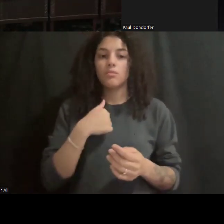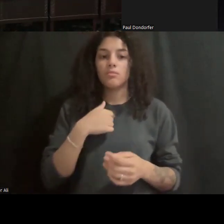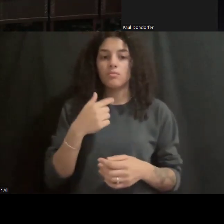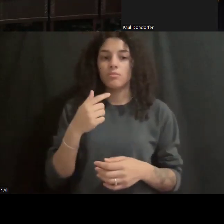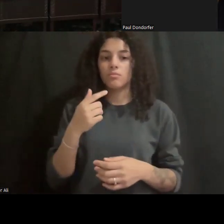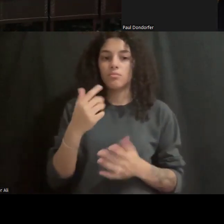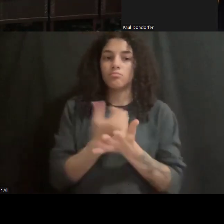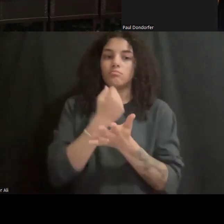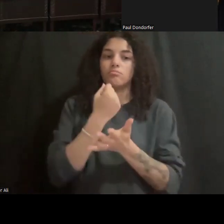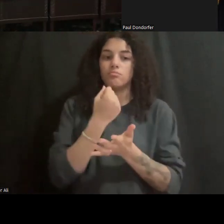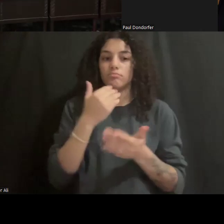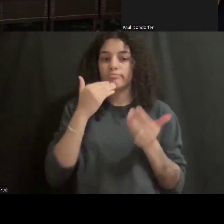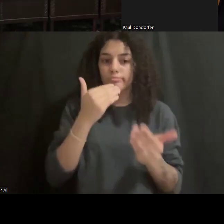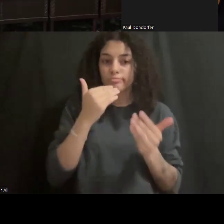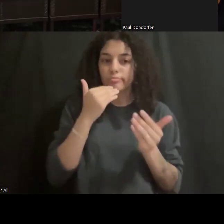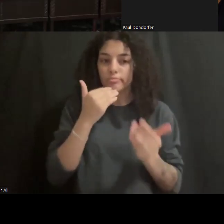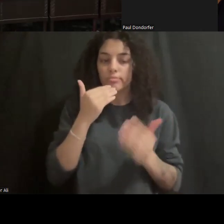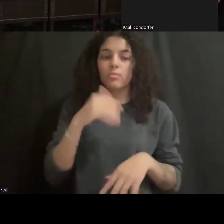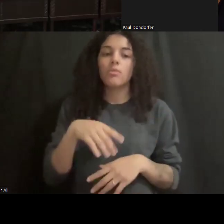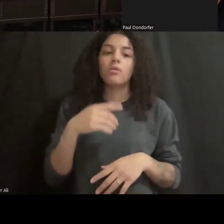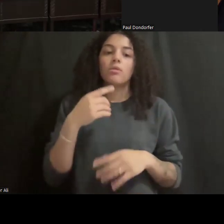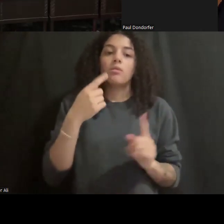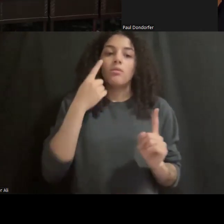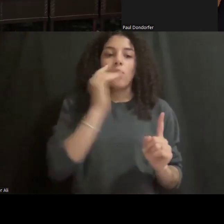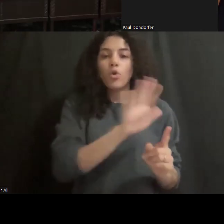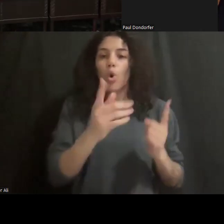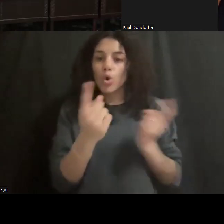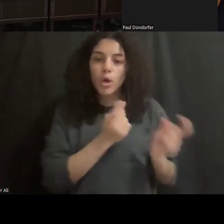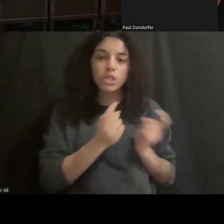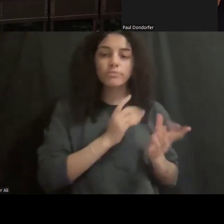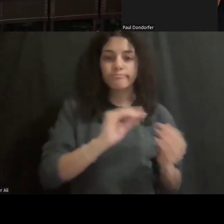questions that the sheriff's department asked My biggest concern with this right now is that